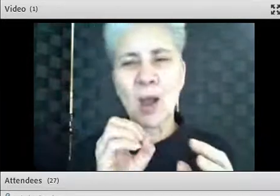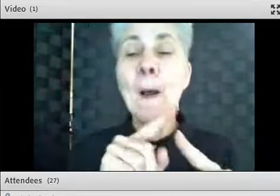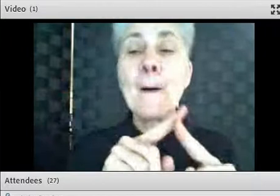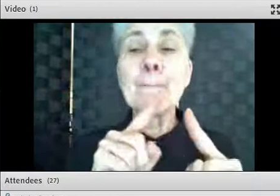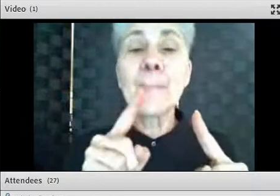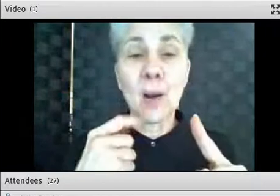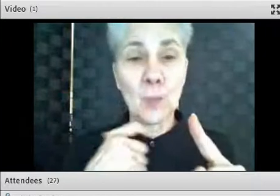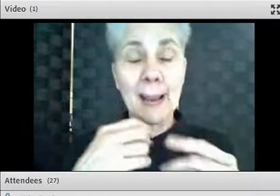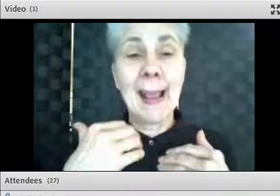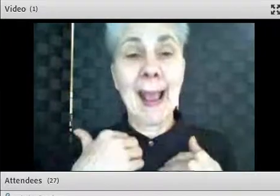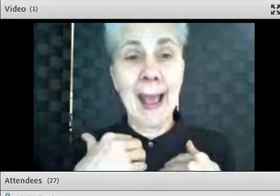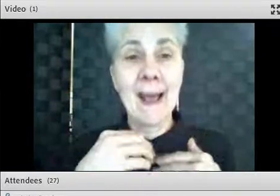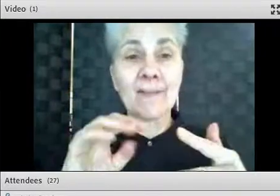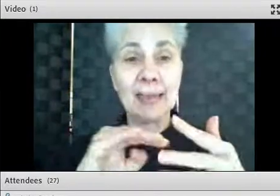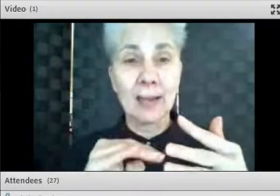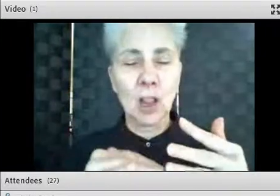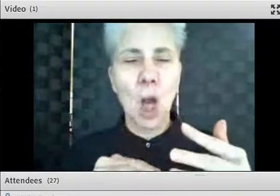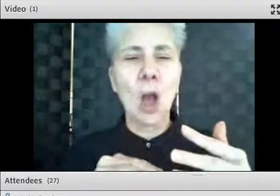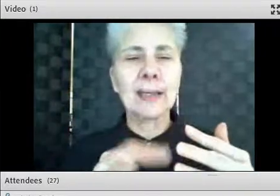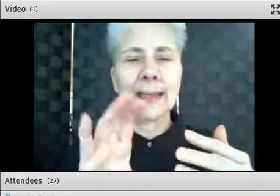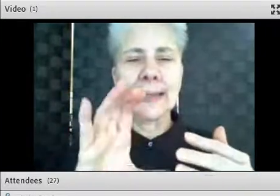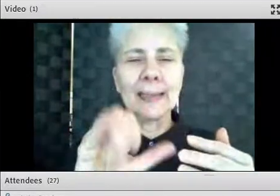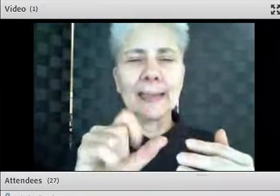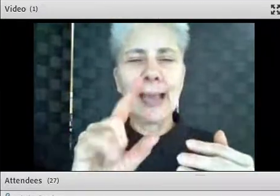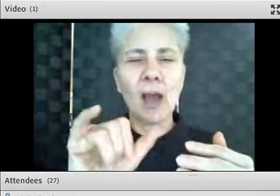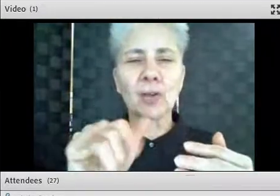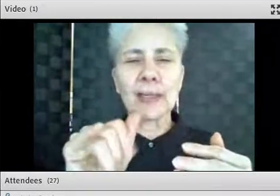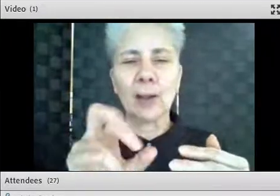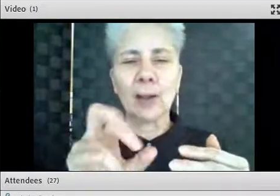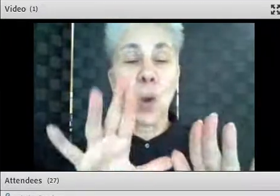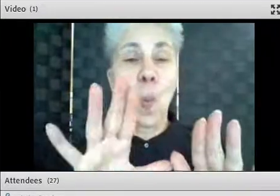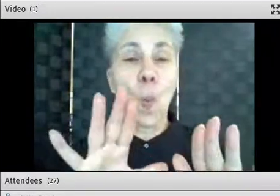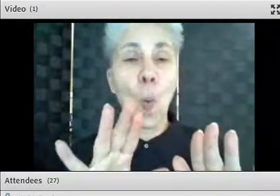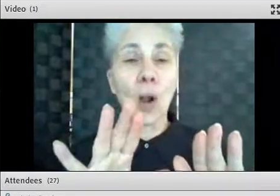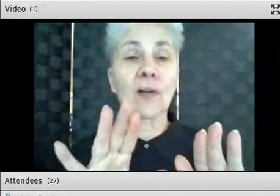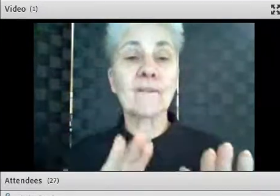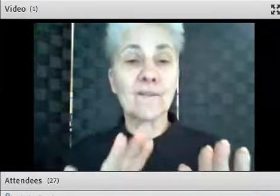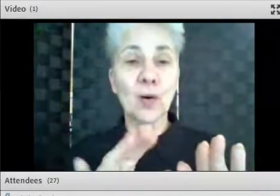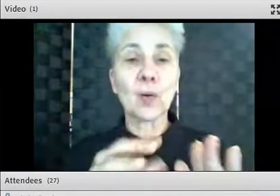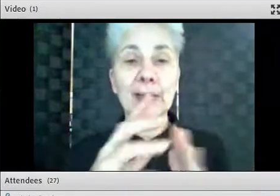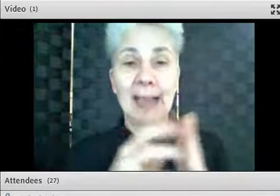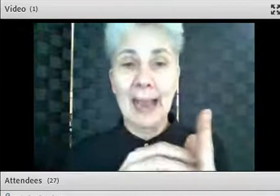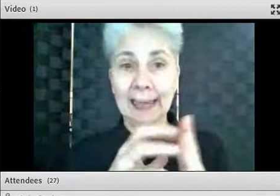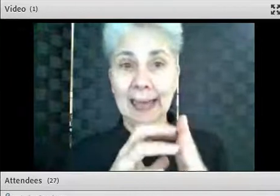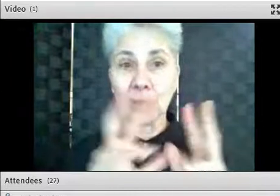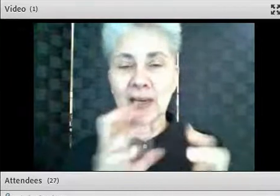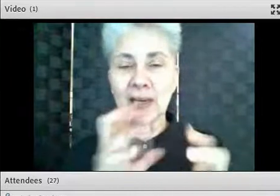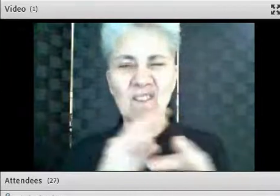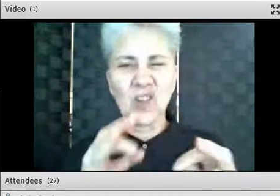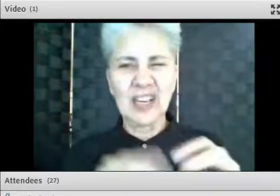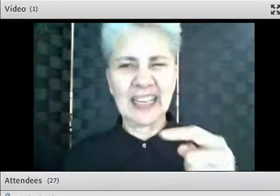but we do have the cataloging calculator, the beautiful, lovely, wonderful, wonderful cataloging calculator, which is free.